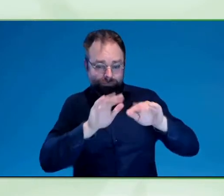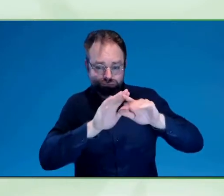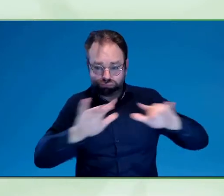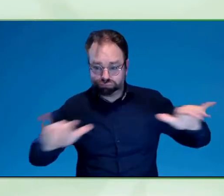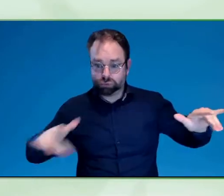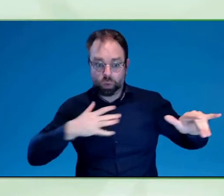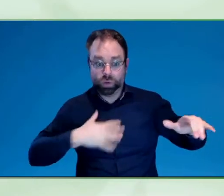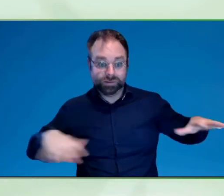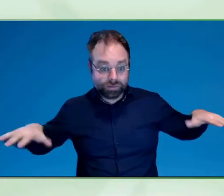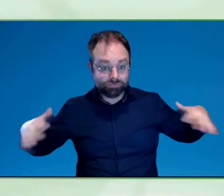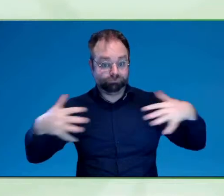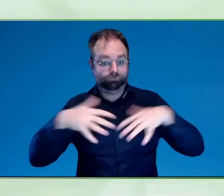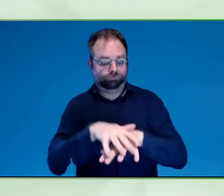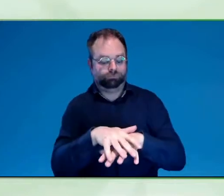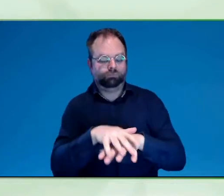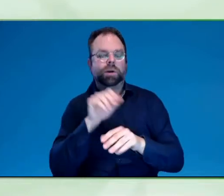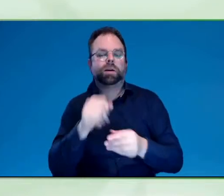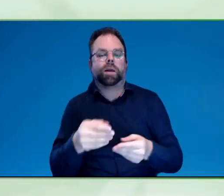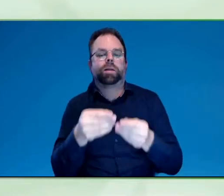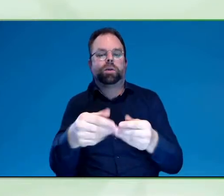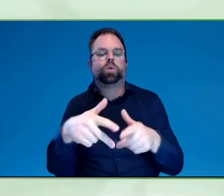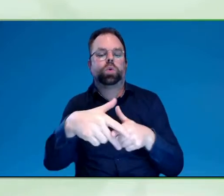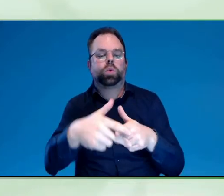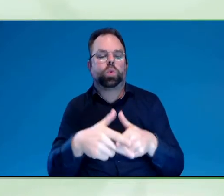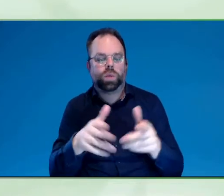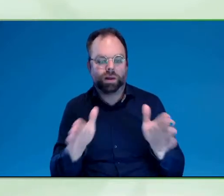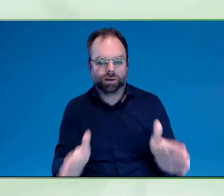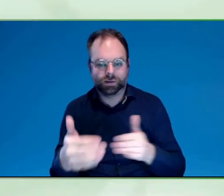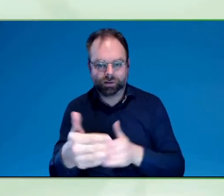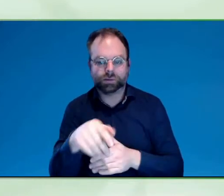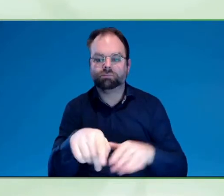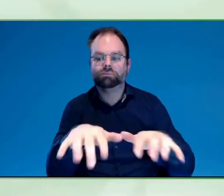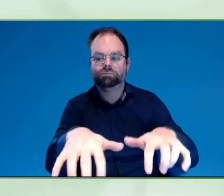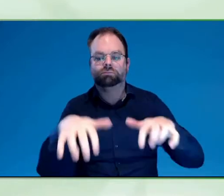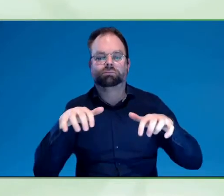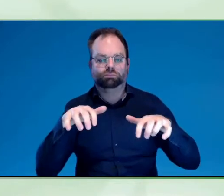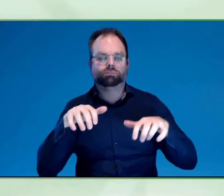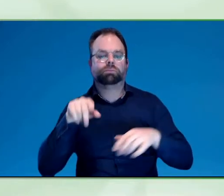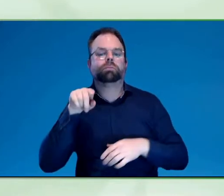So how those into the bigger picture.